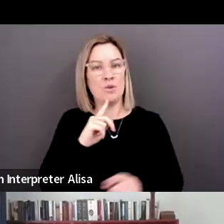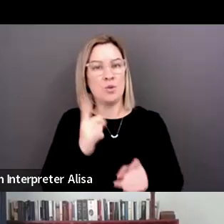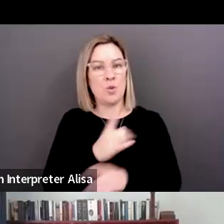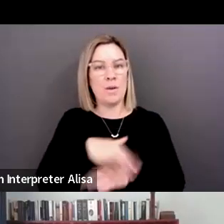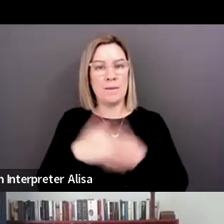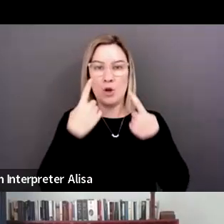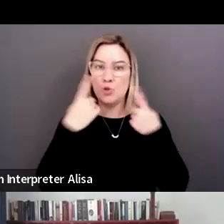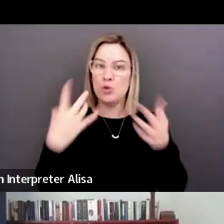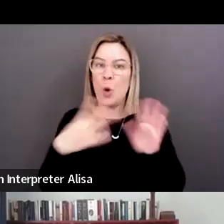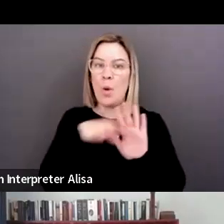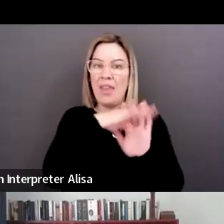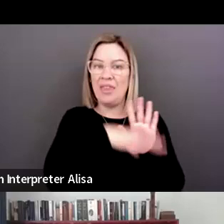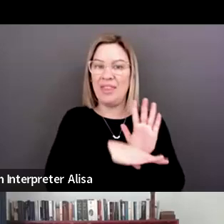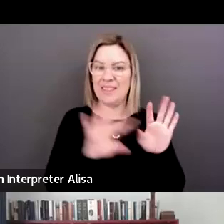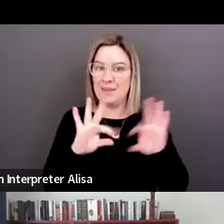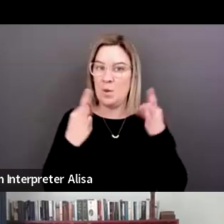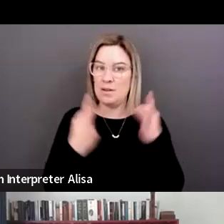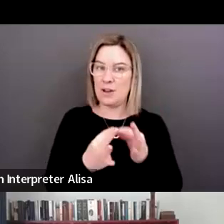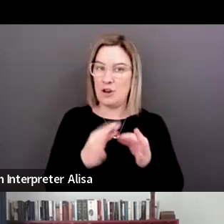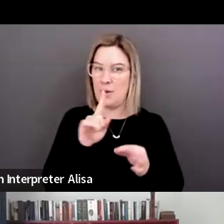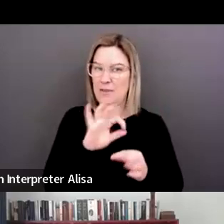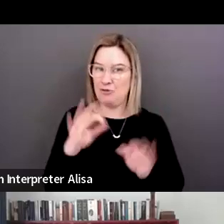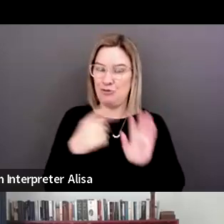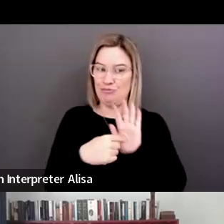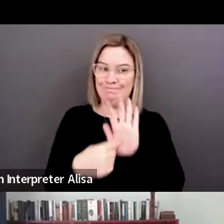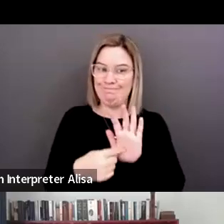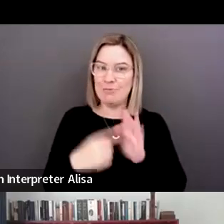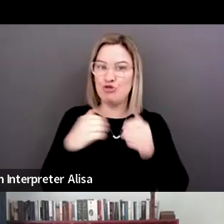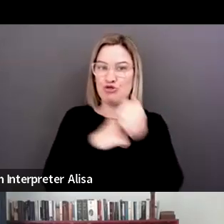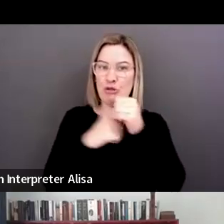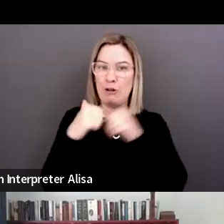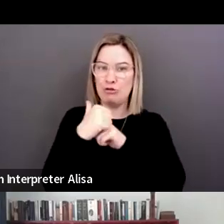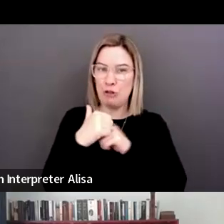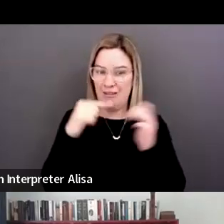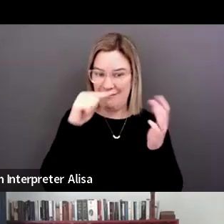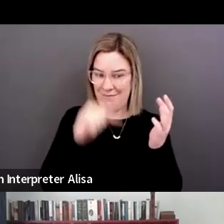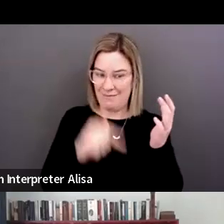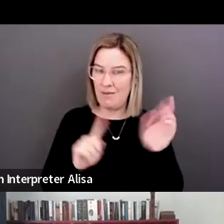programmed, how that be reflected in the programs of organisations here. We were hearing the artistic voice of the show of ethics